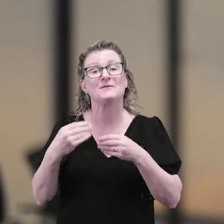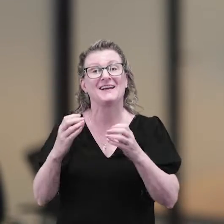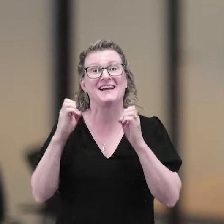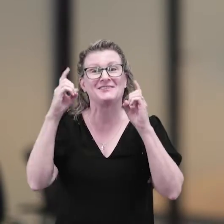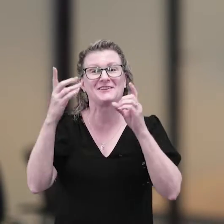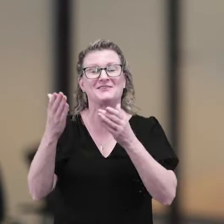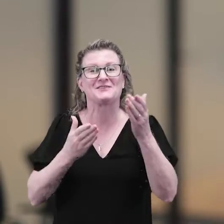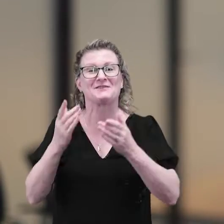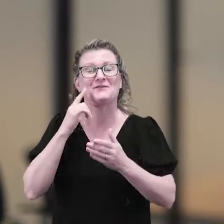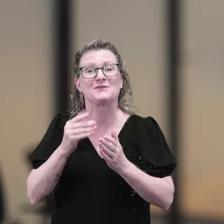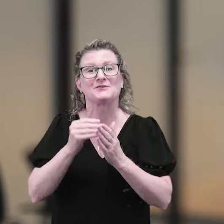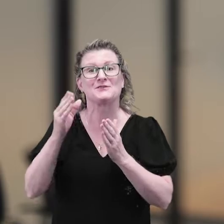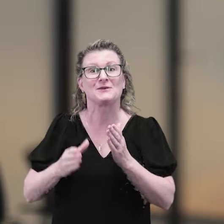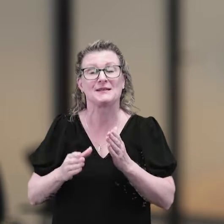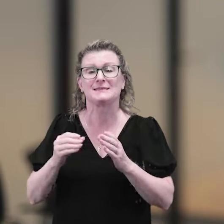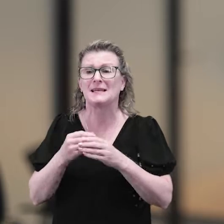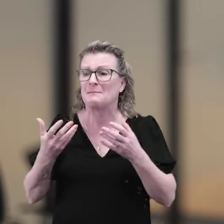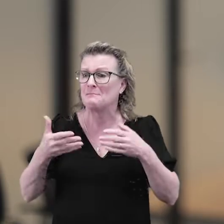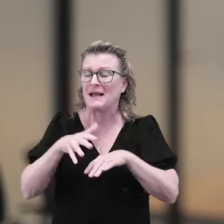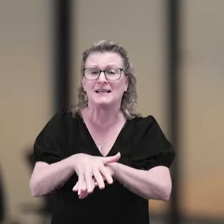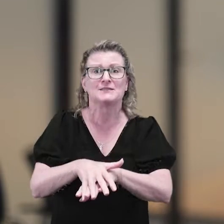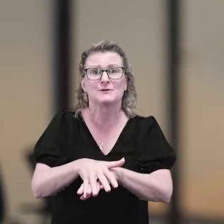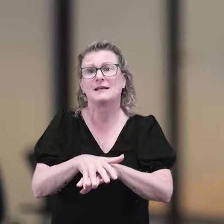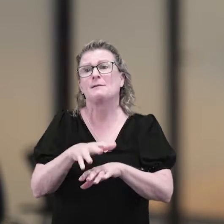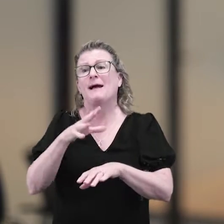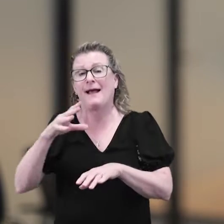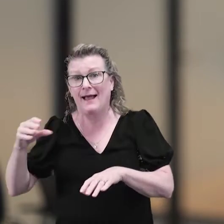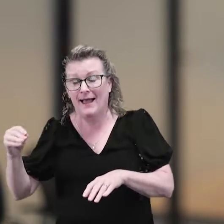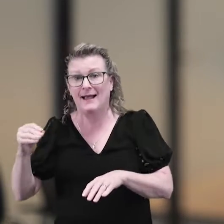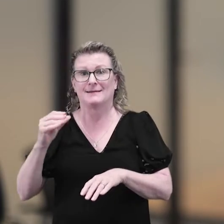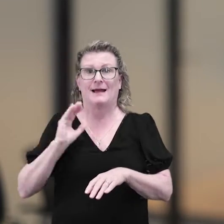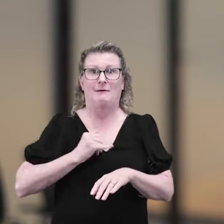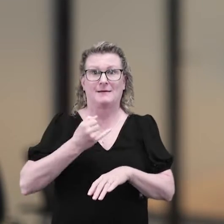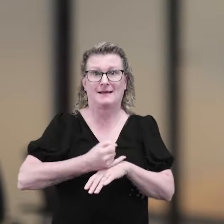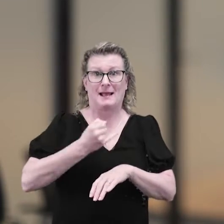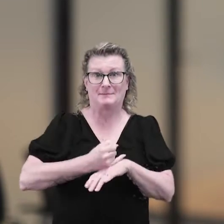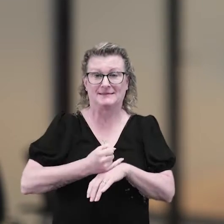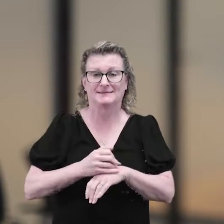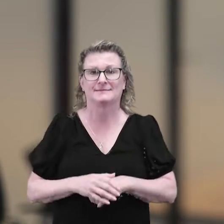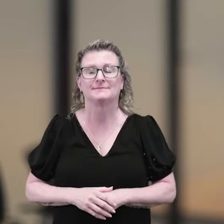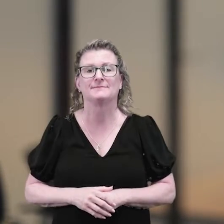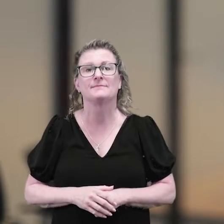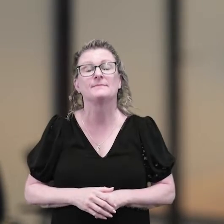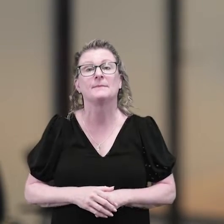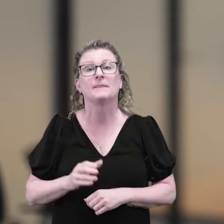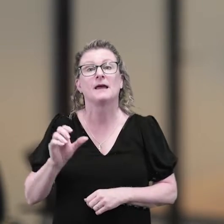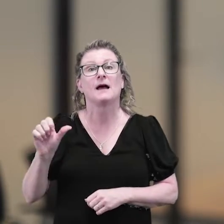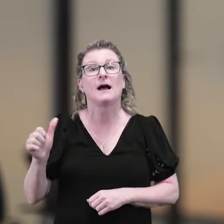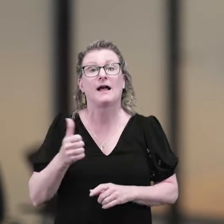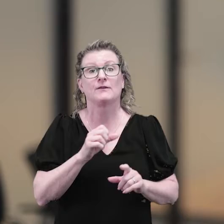provide educational services to students in mainstream schools and students on a USDB campus.